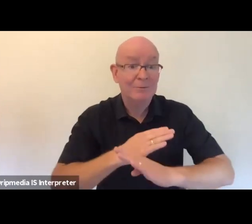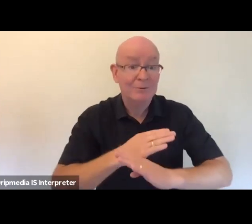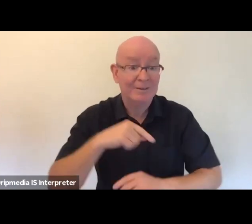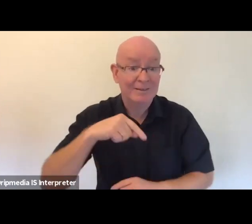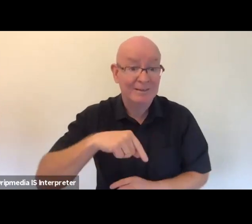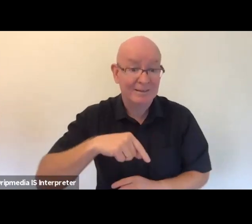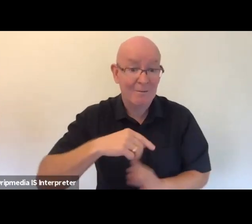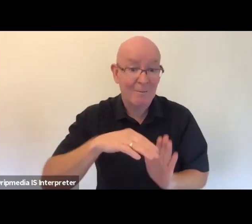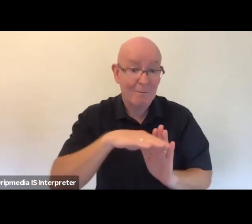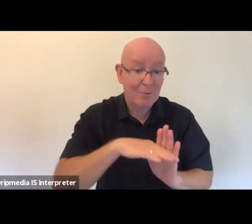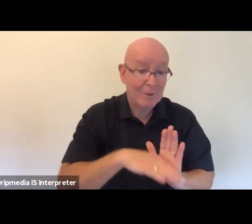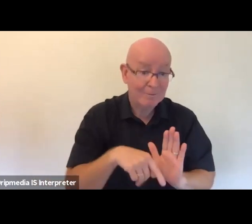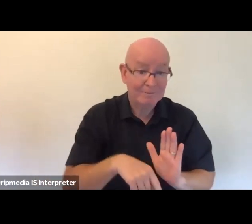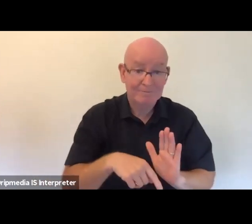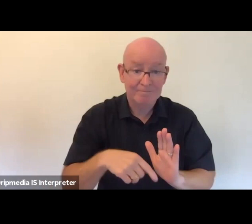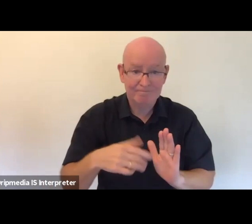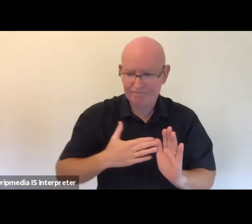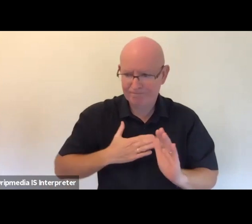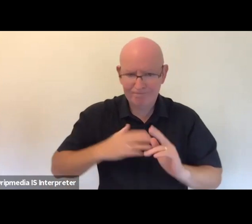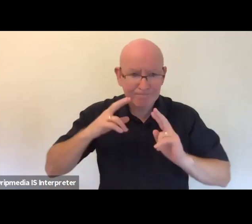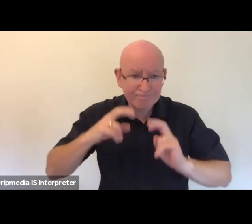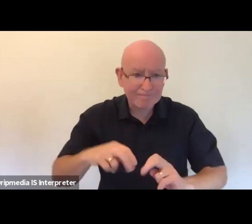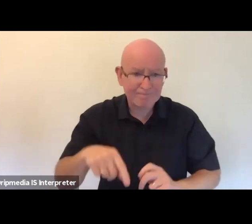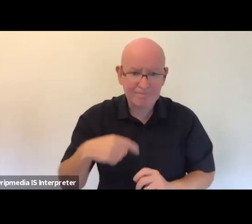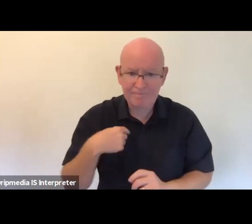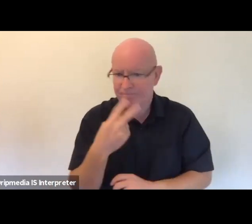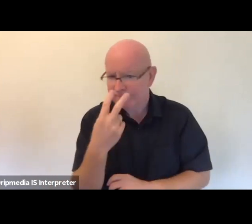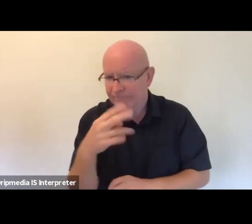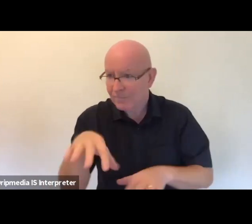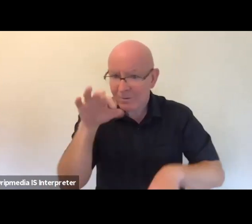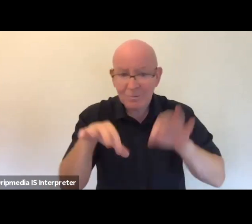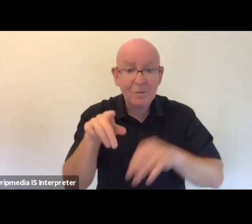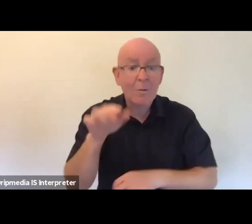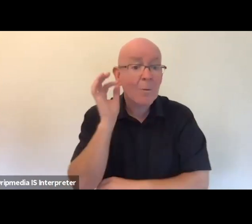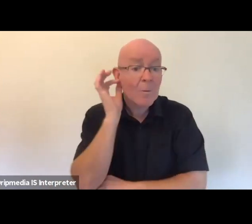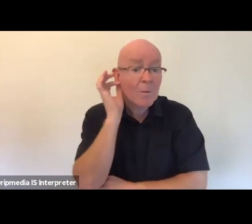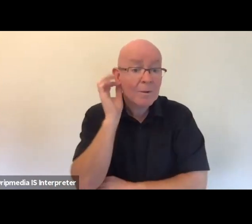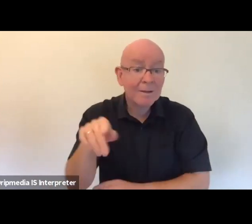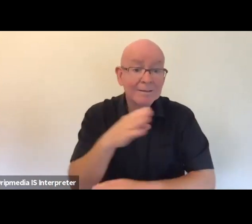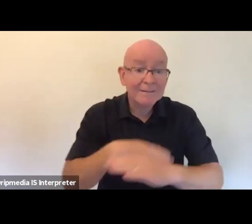to address the barriers issues experienced by women with disabilities, you know,